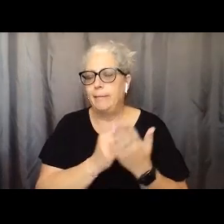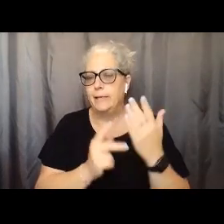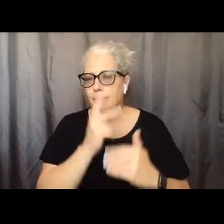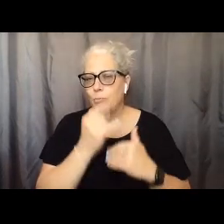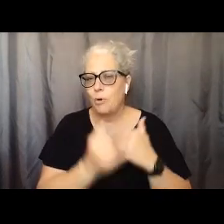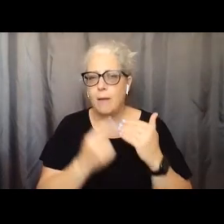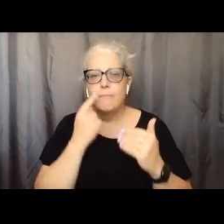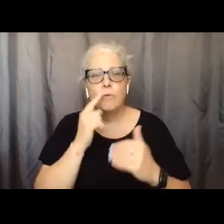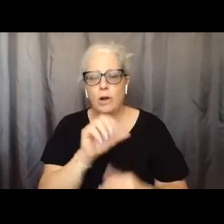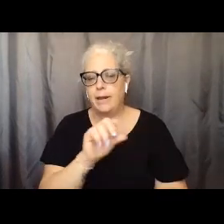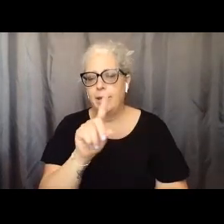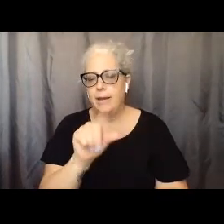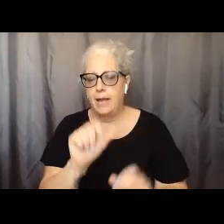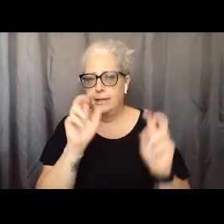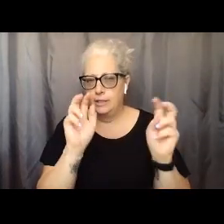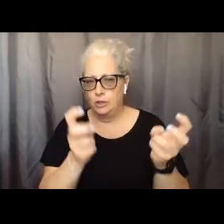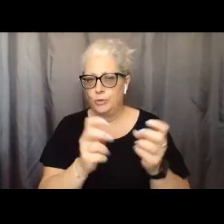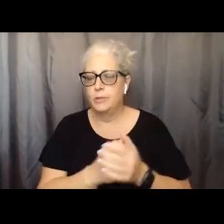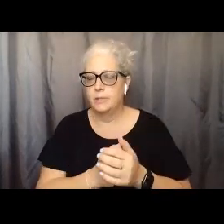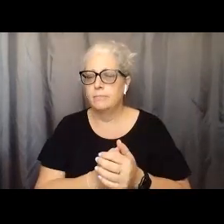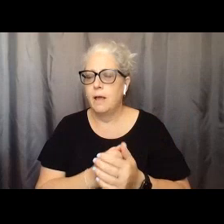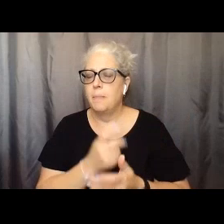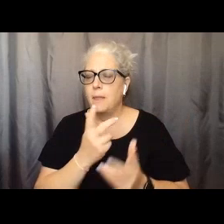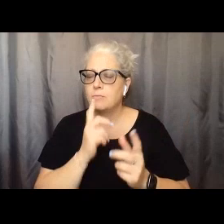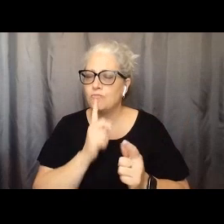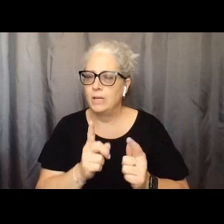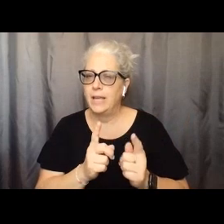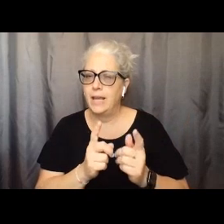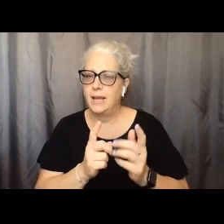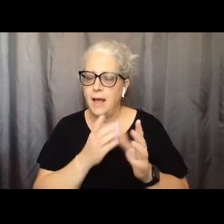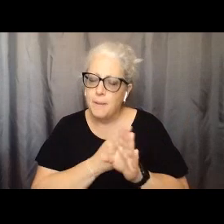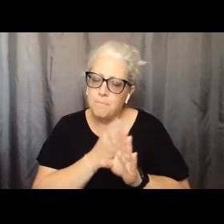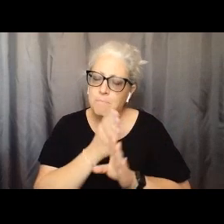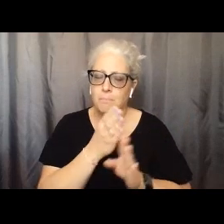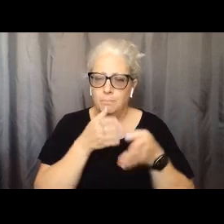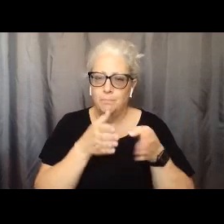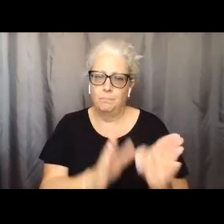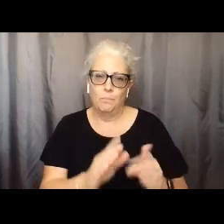way to tackle these projects, but as we develop the plan, we're going to also look at alternate